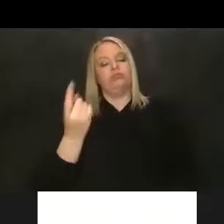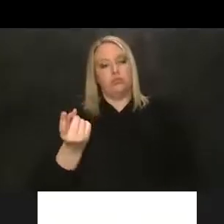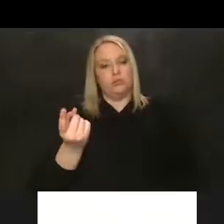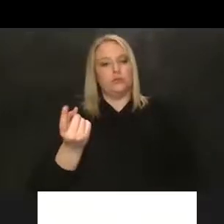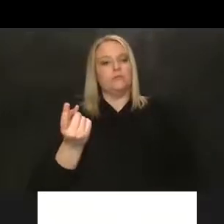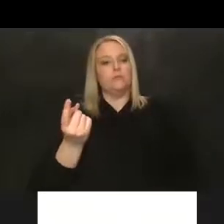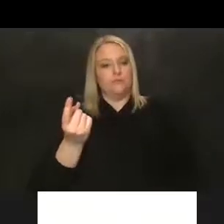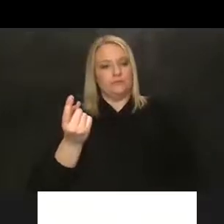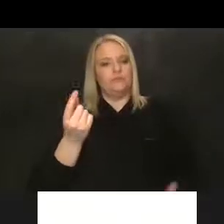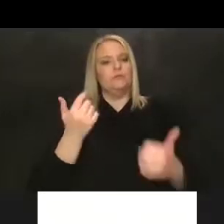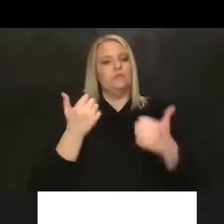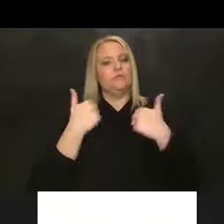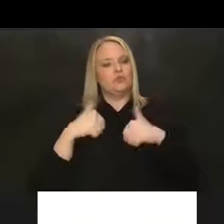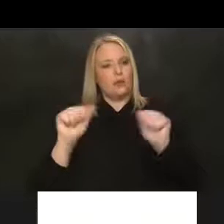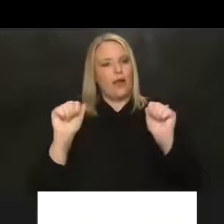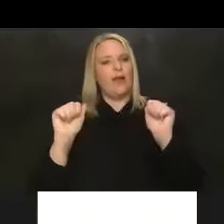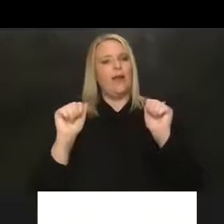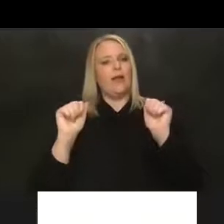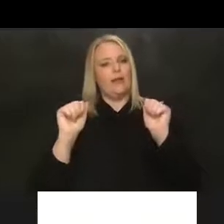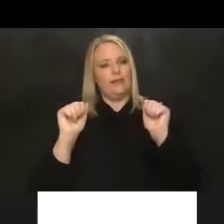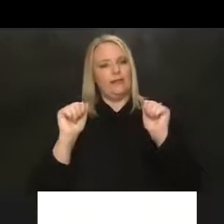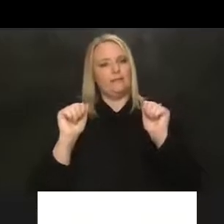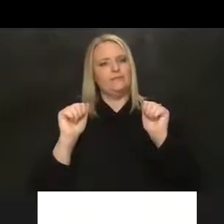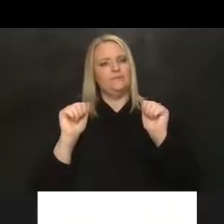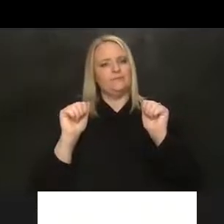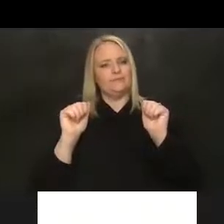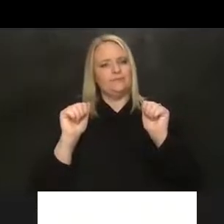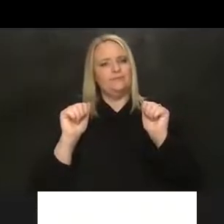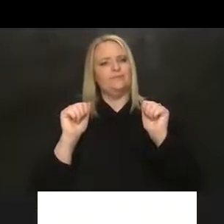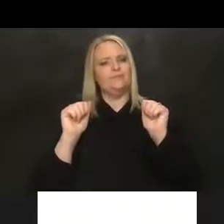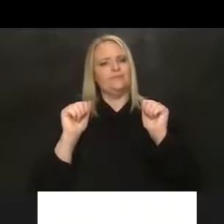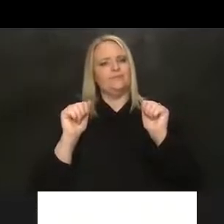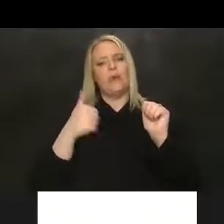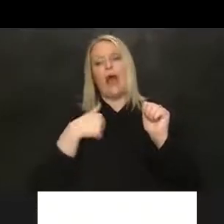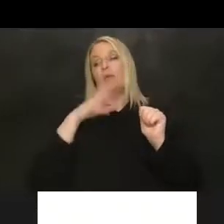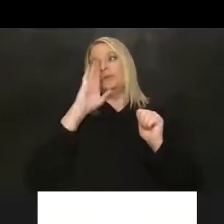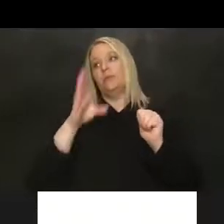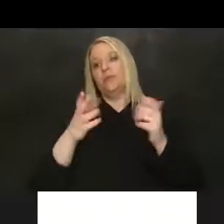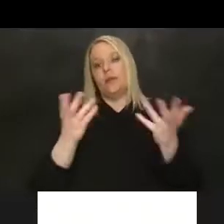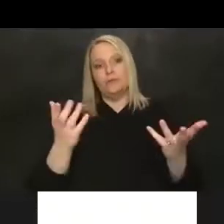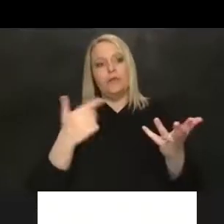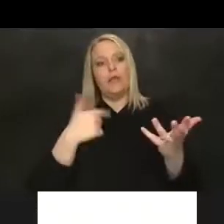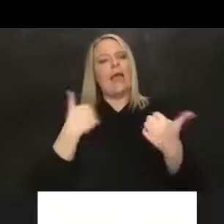tried to be as, I'll just say it straightly, I tried to be as non-disabled as possible,